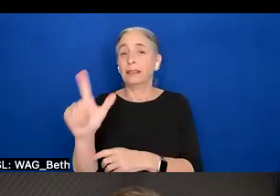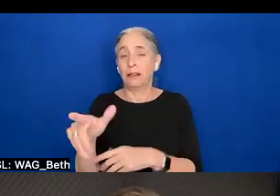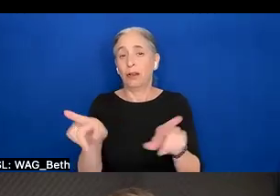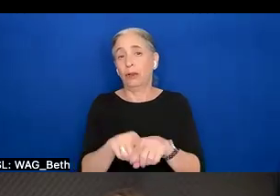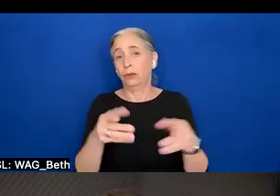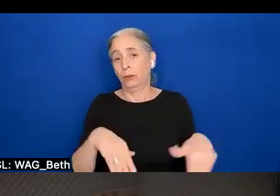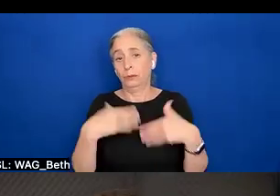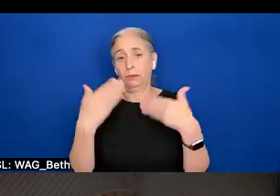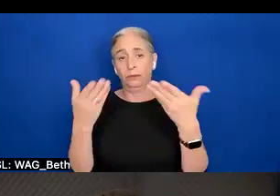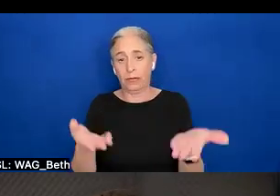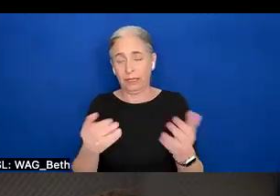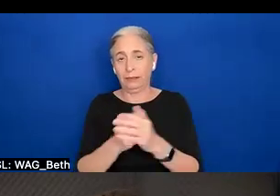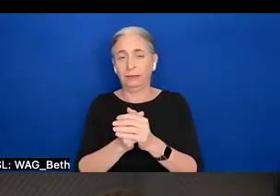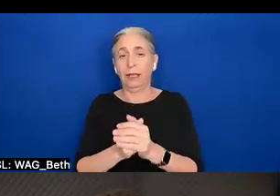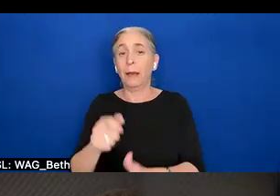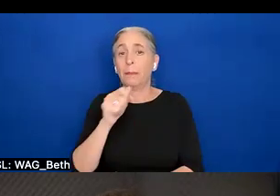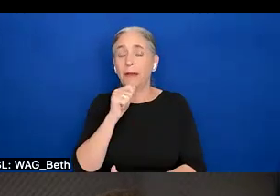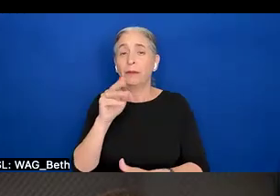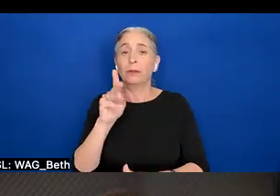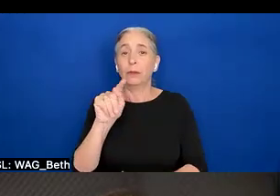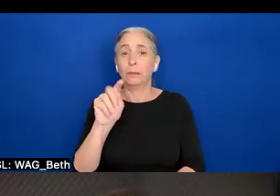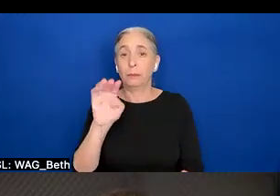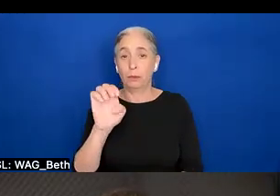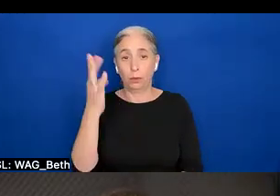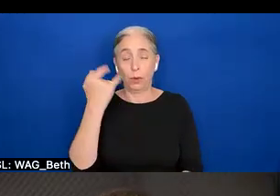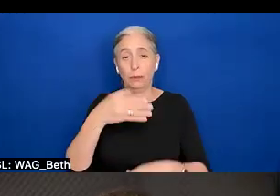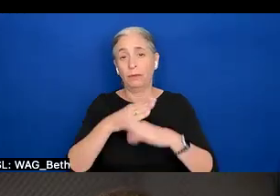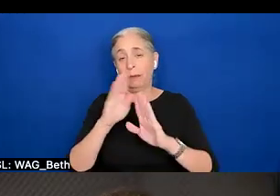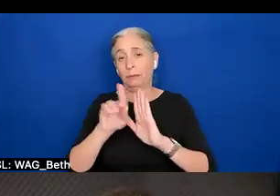American Sign Language interpretation is provided and microphones are muted to prevent background noises.